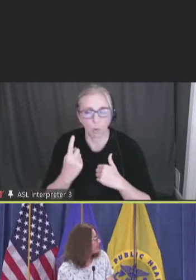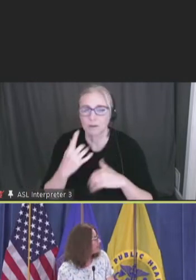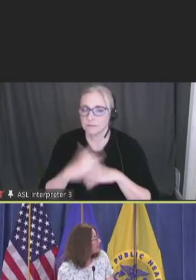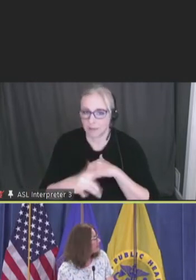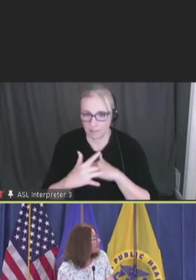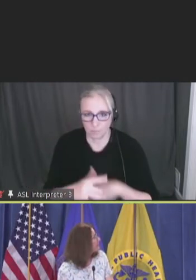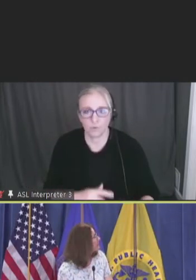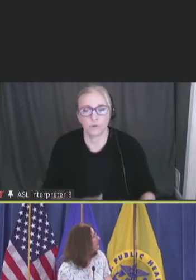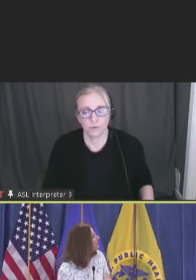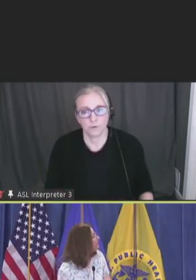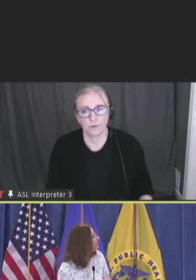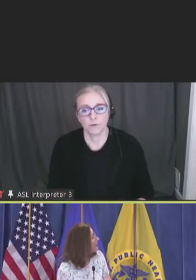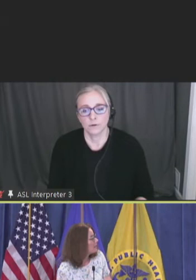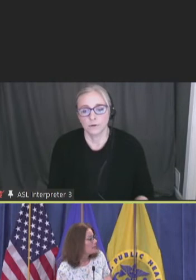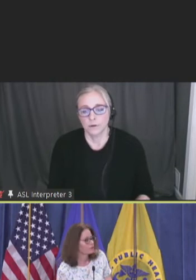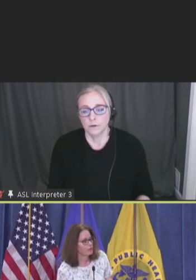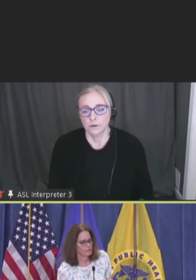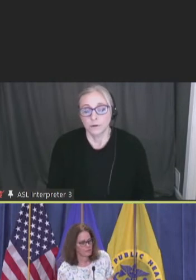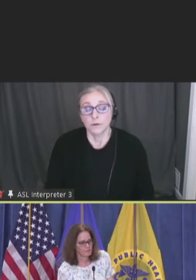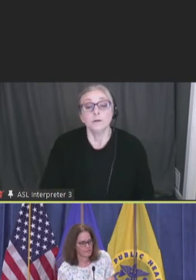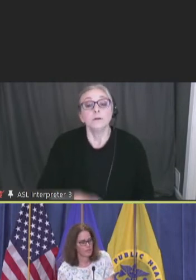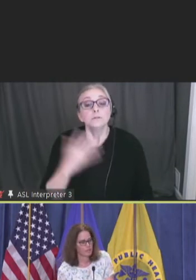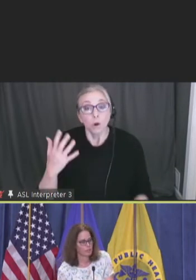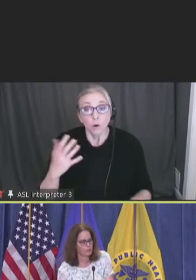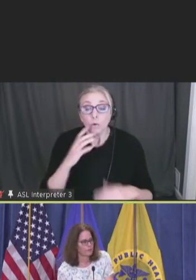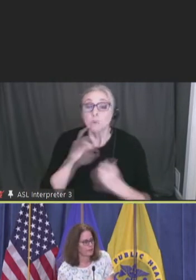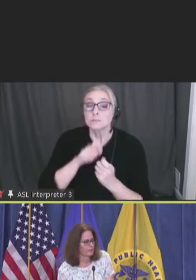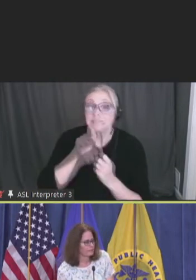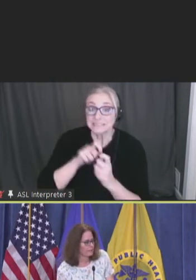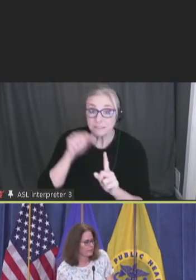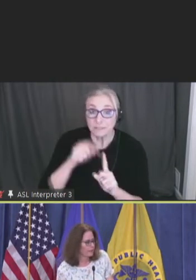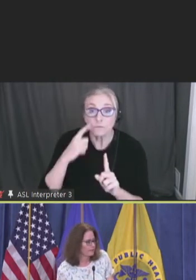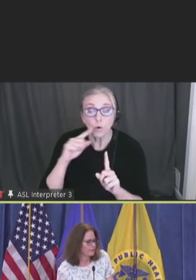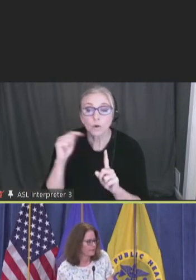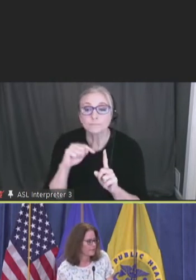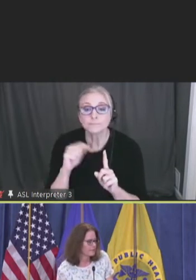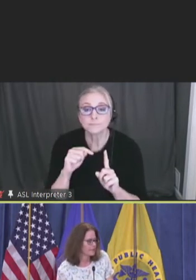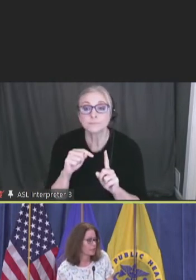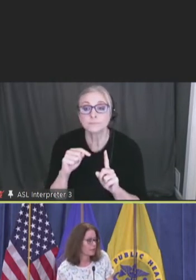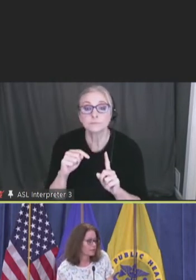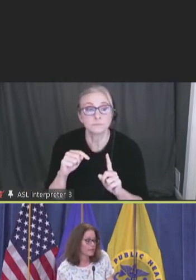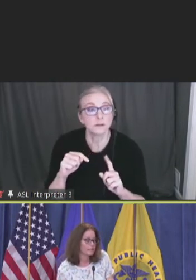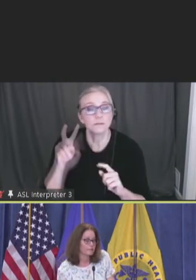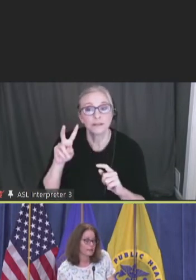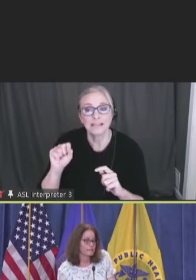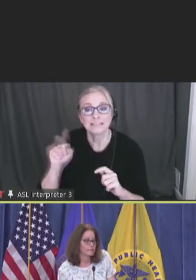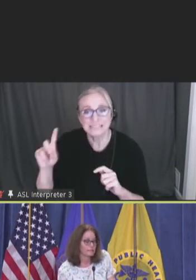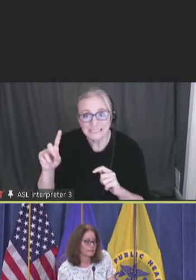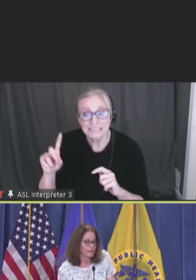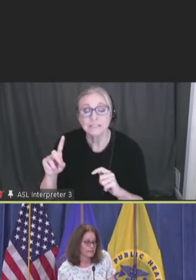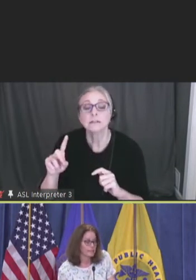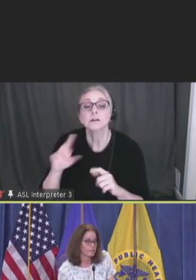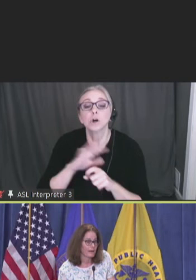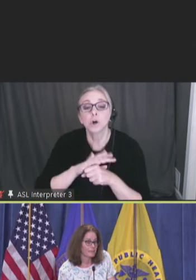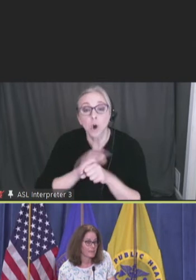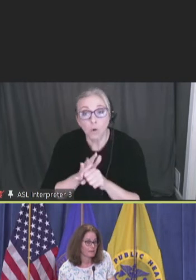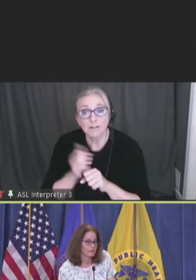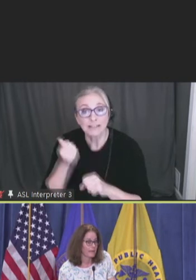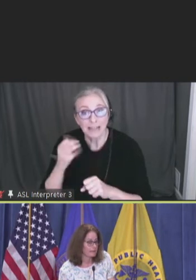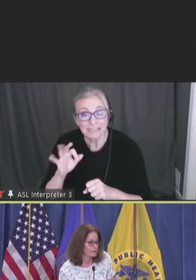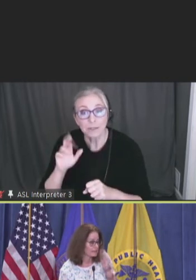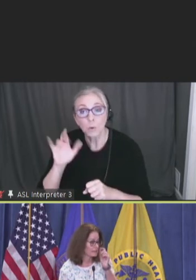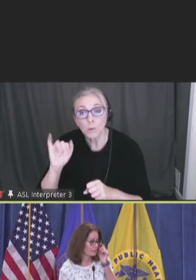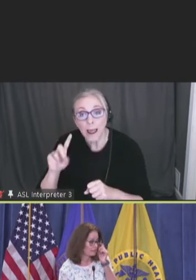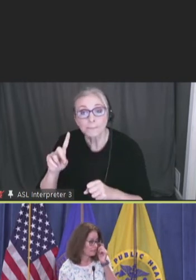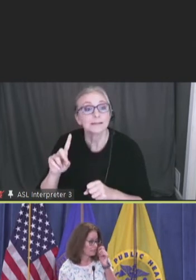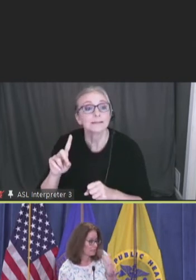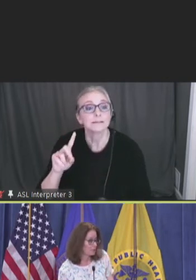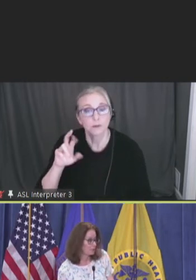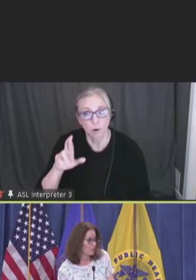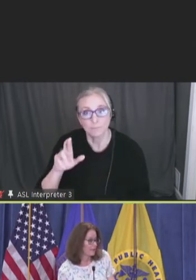So, in particular for the VSD COVID-19 vaccine rapid cycle analysis, the goal -- the aims